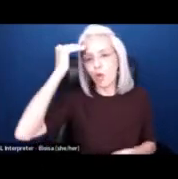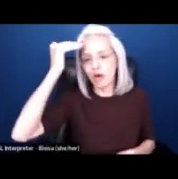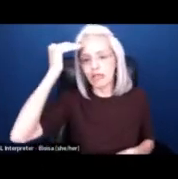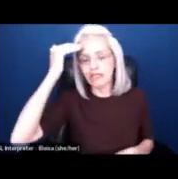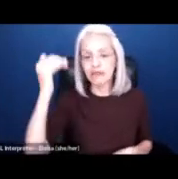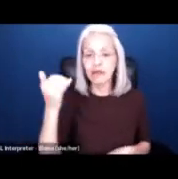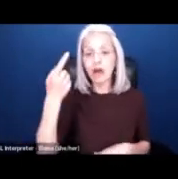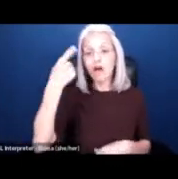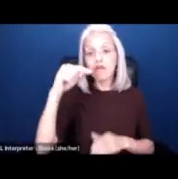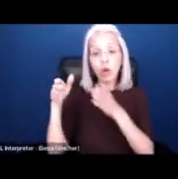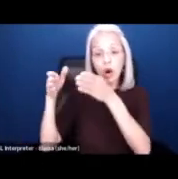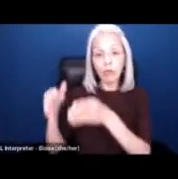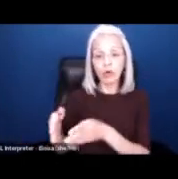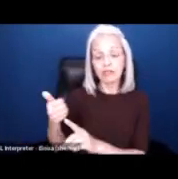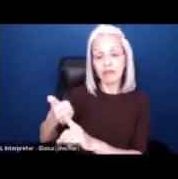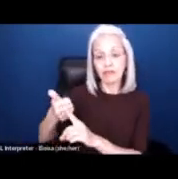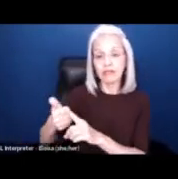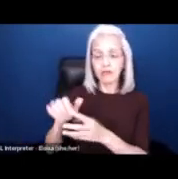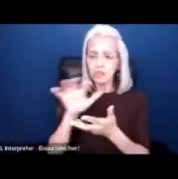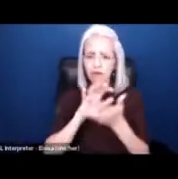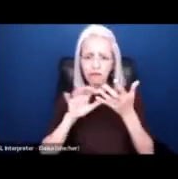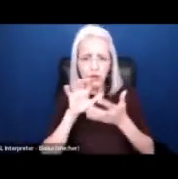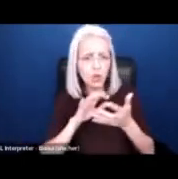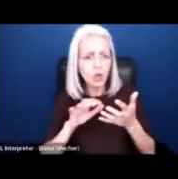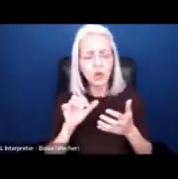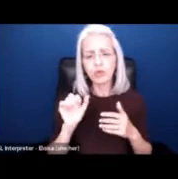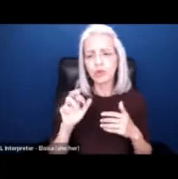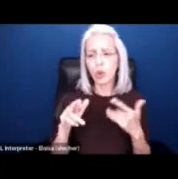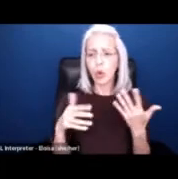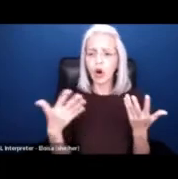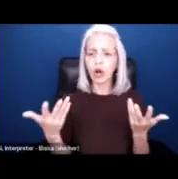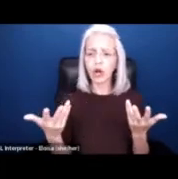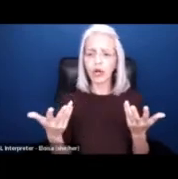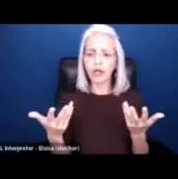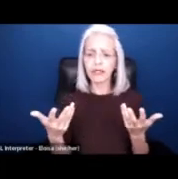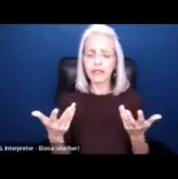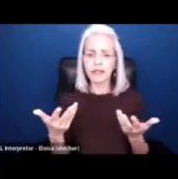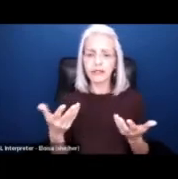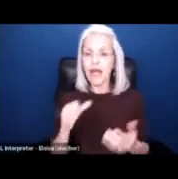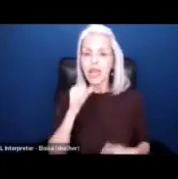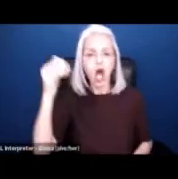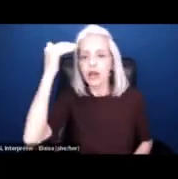who, you know, is confused and, you know, and not aware of their